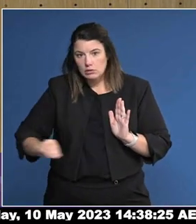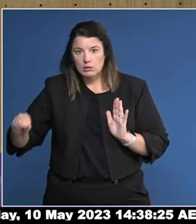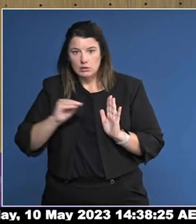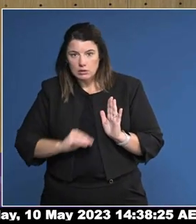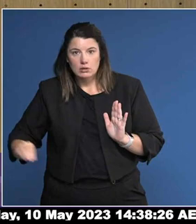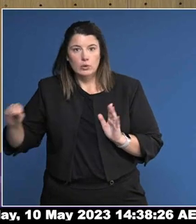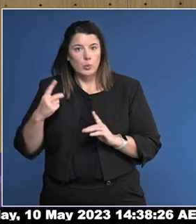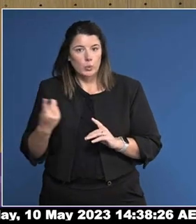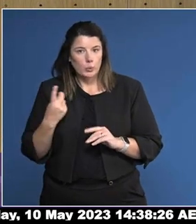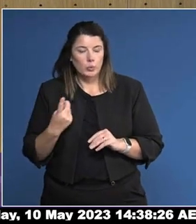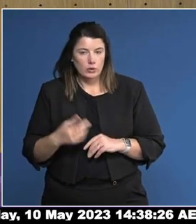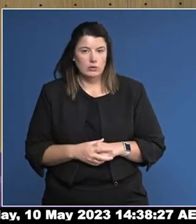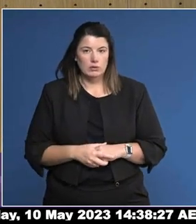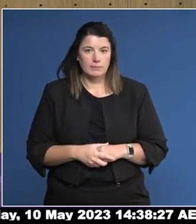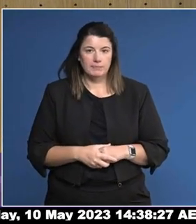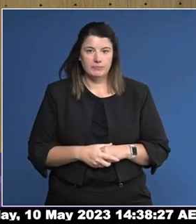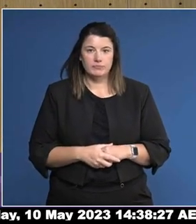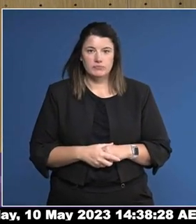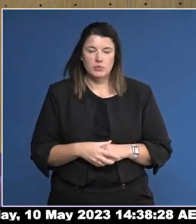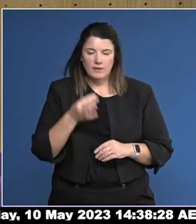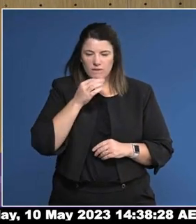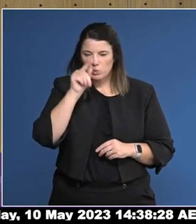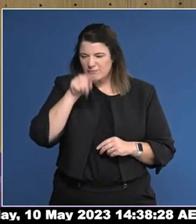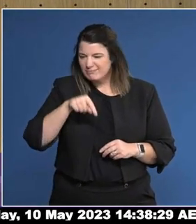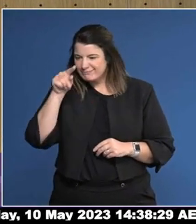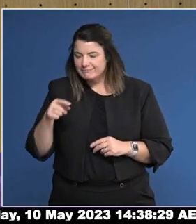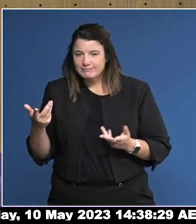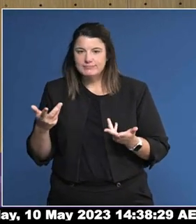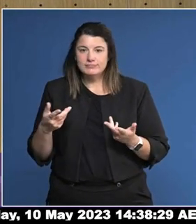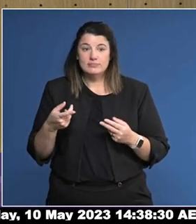So, we had a number of statuses at different stages in the process.